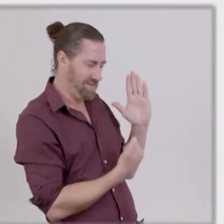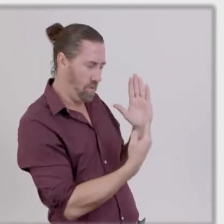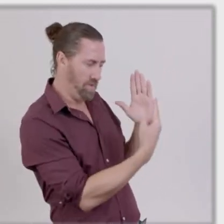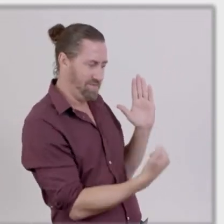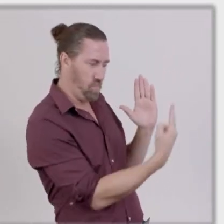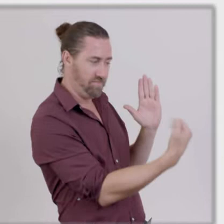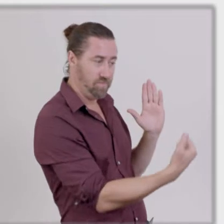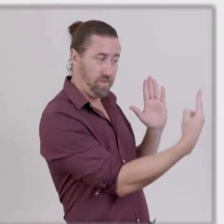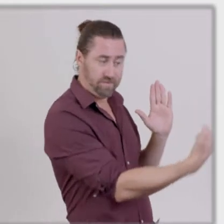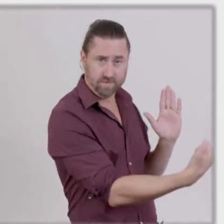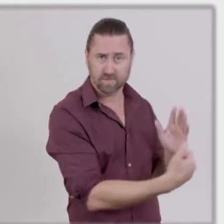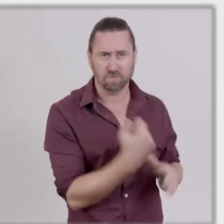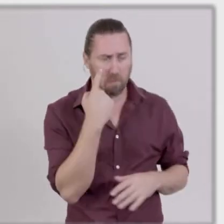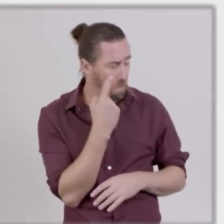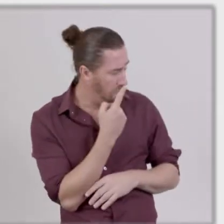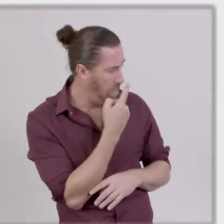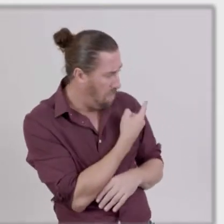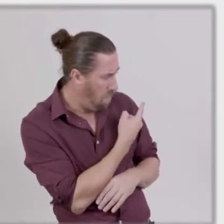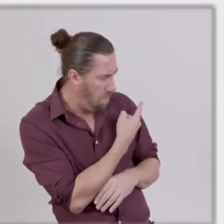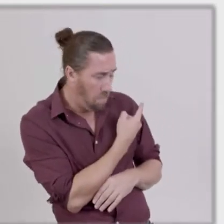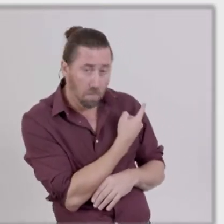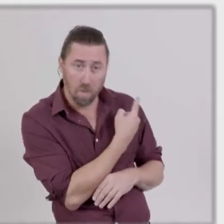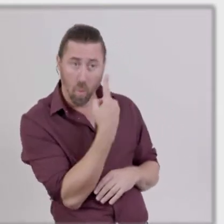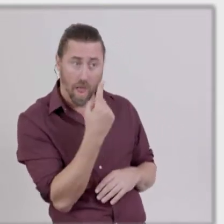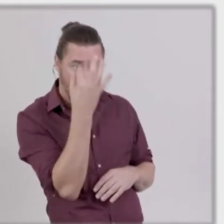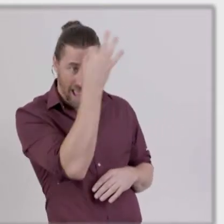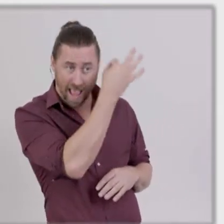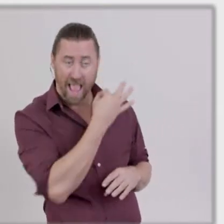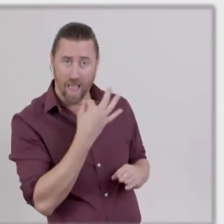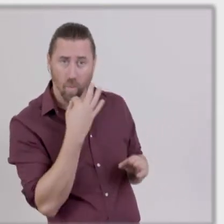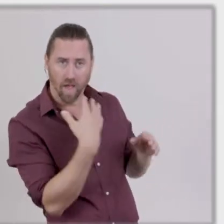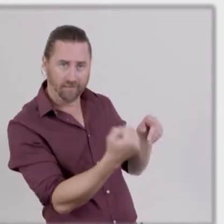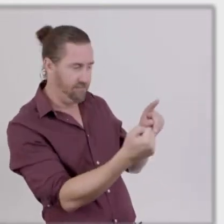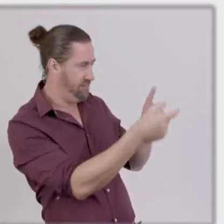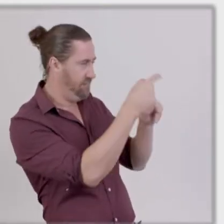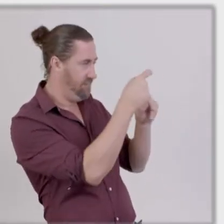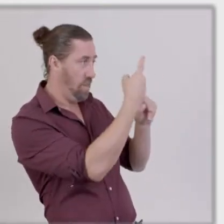My number line here shows each hour split into both thirds and sixths.